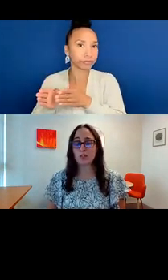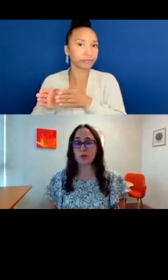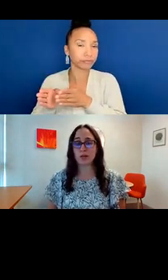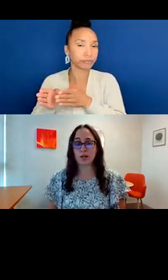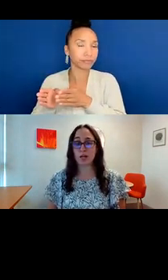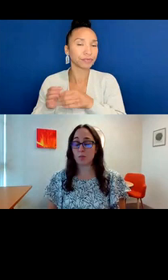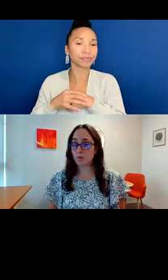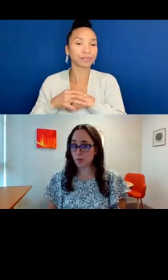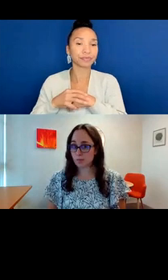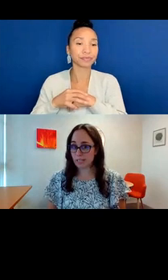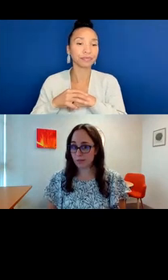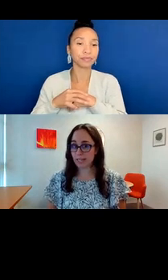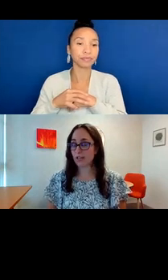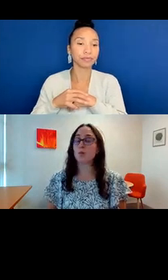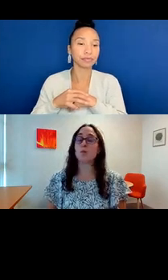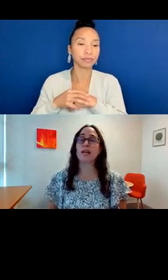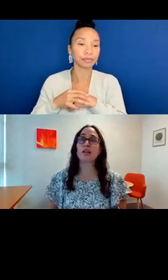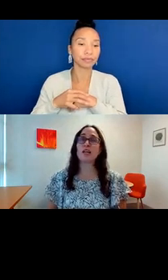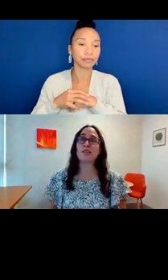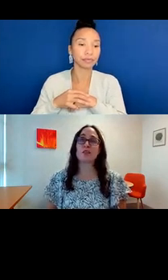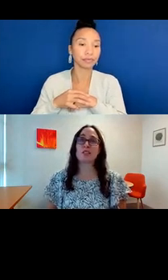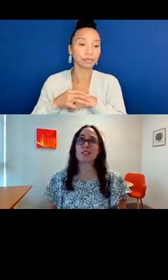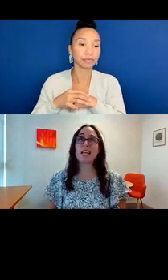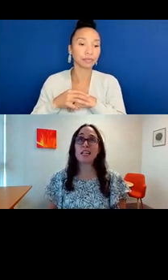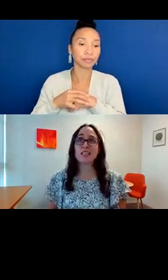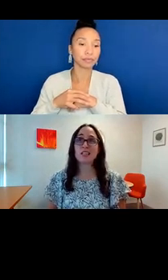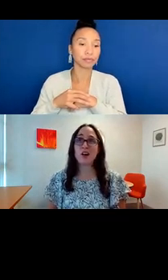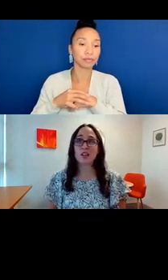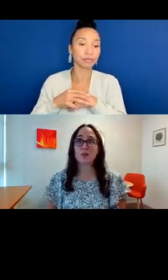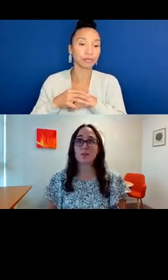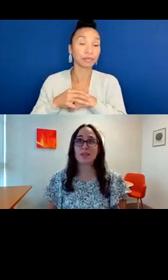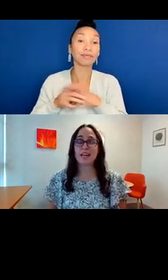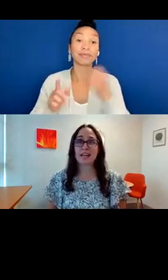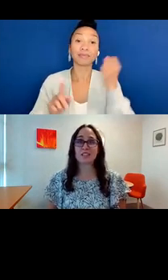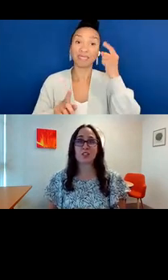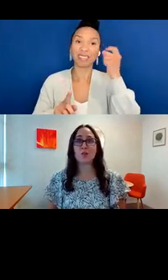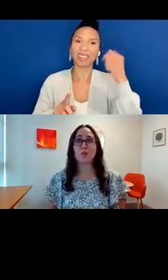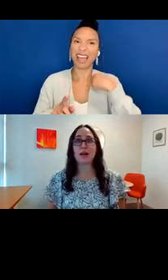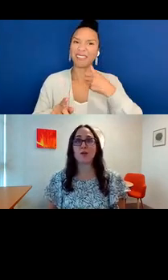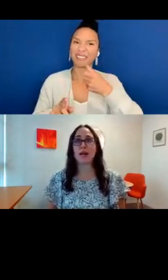I do want to note there are a couple forms out there where there is a second column that asks you